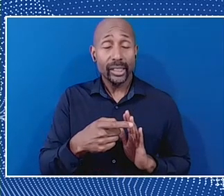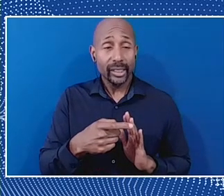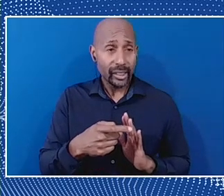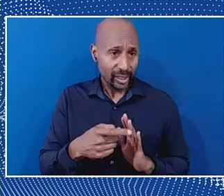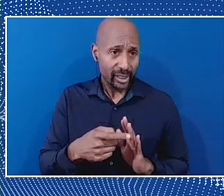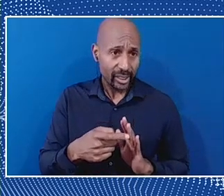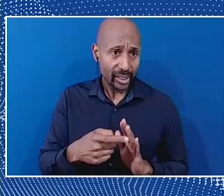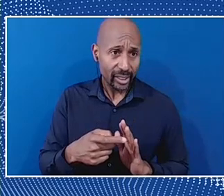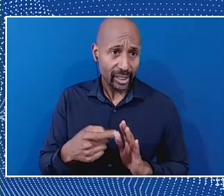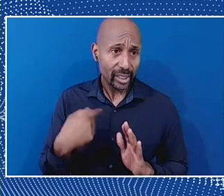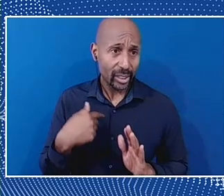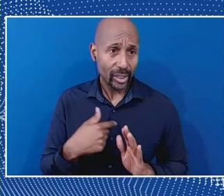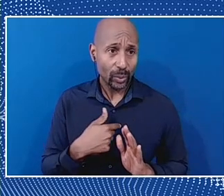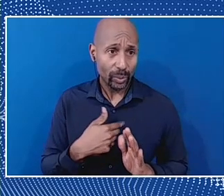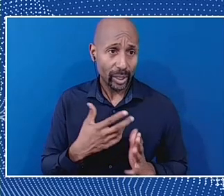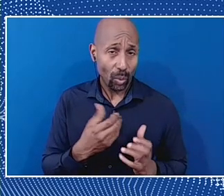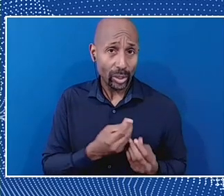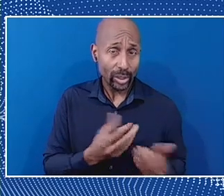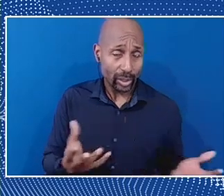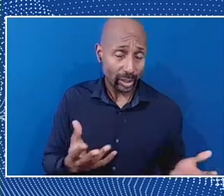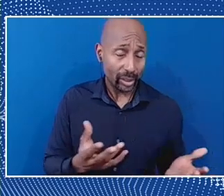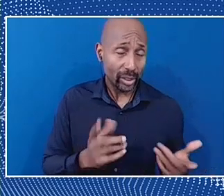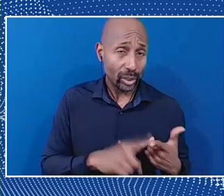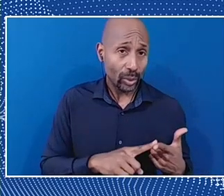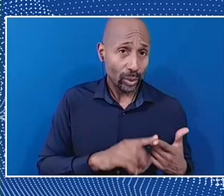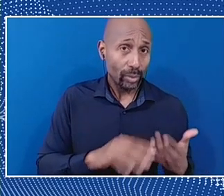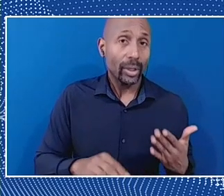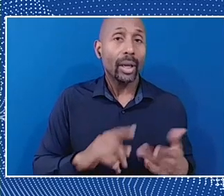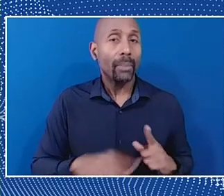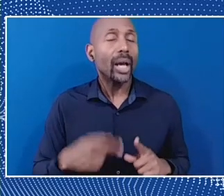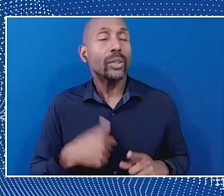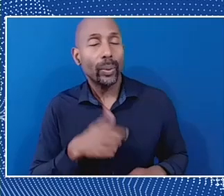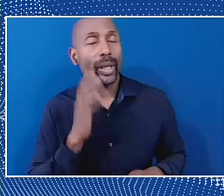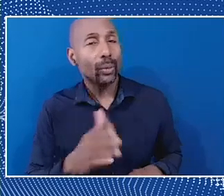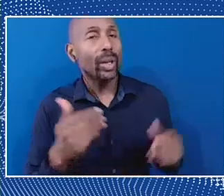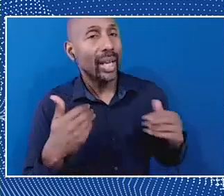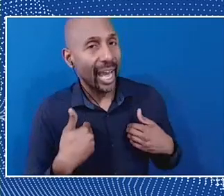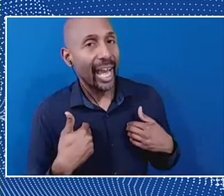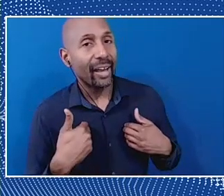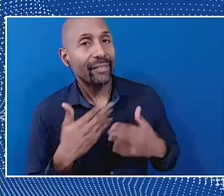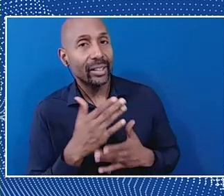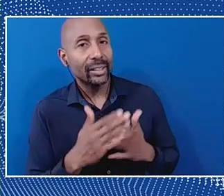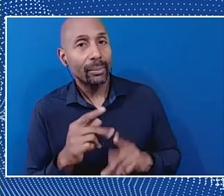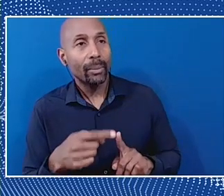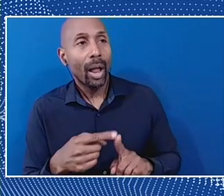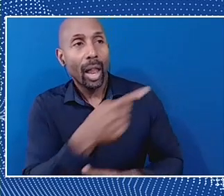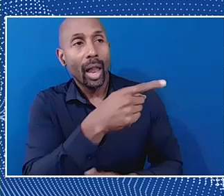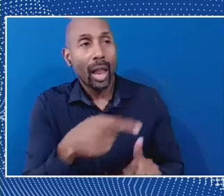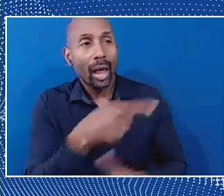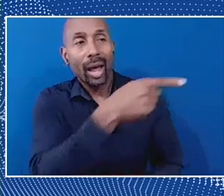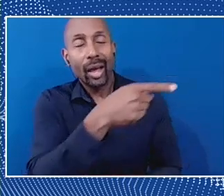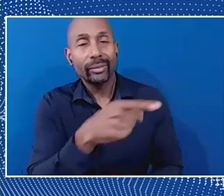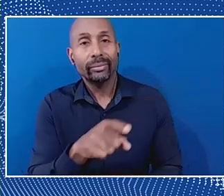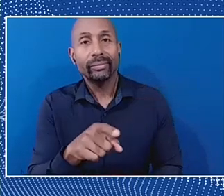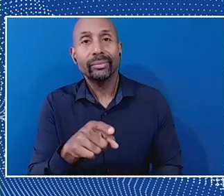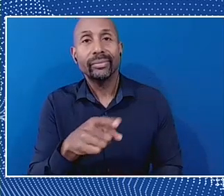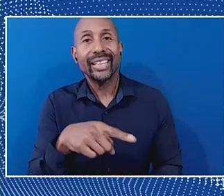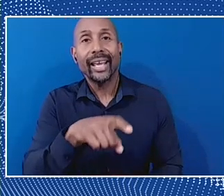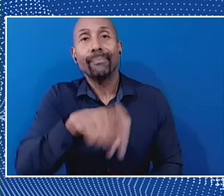relief. Ultimately, we are going to have those one-offs where only an application can get to the root of the issue and to